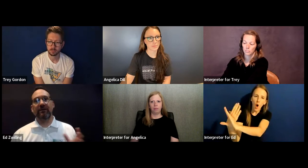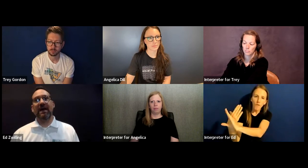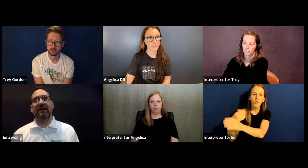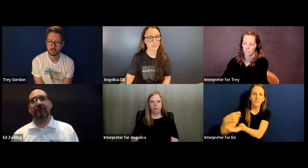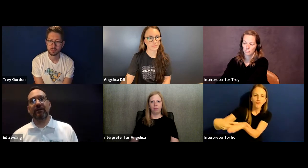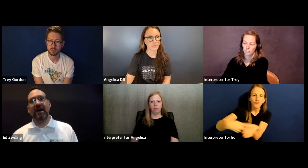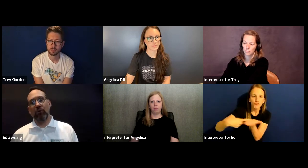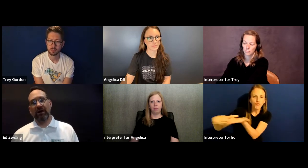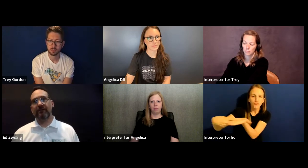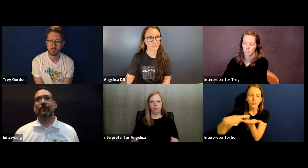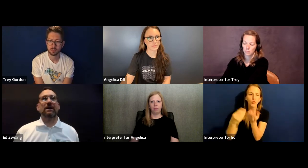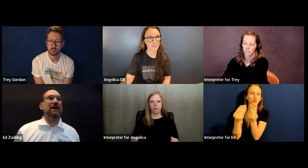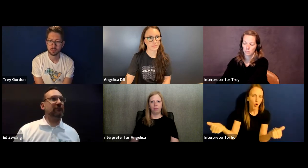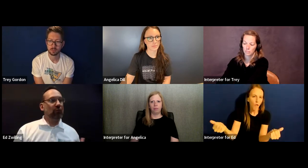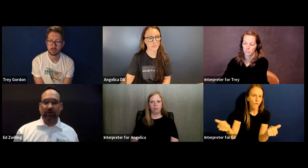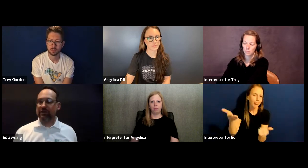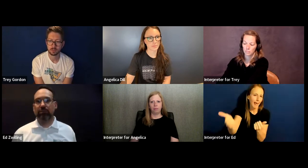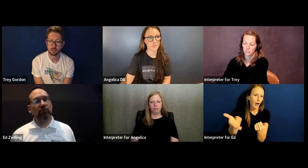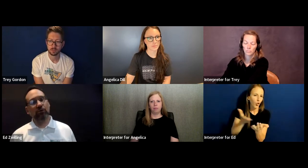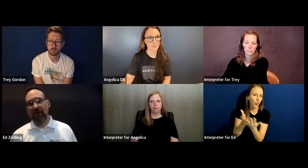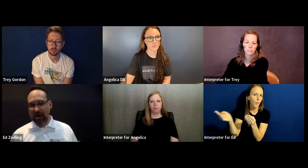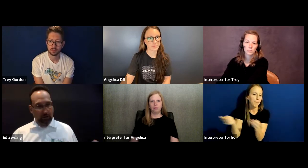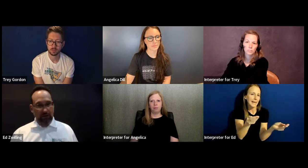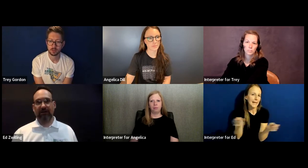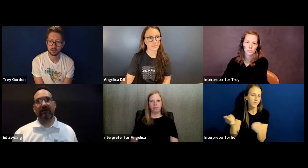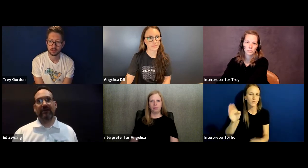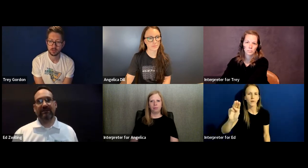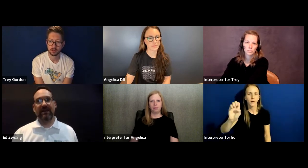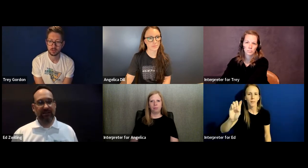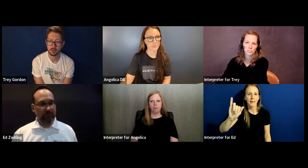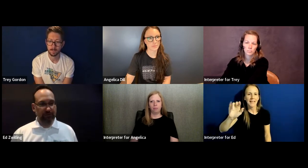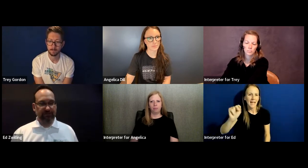in that in that way every once in a blue moon they might go out and investigate you know if this is